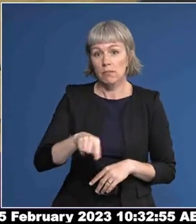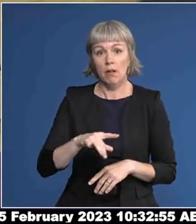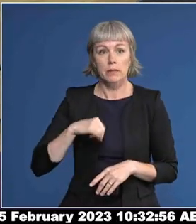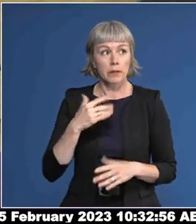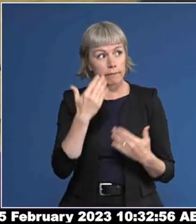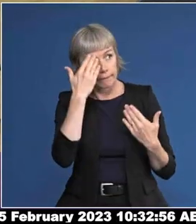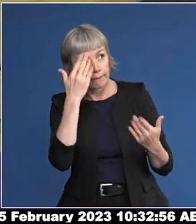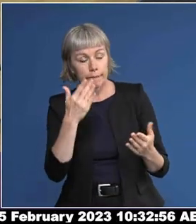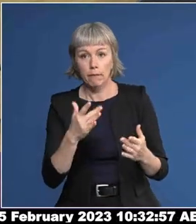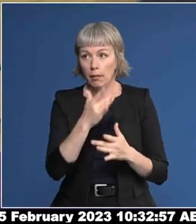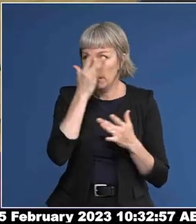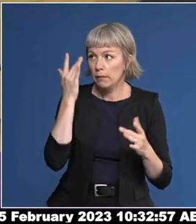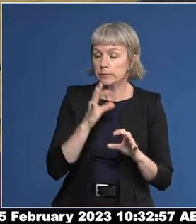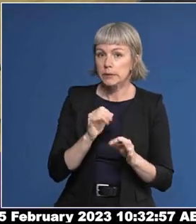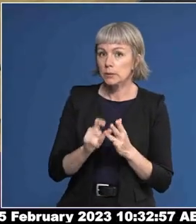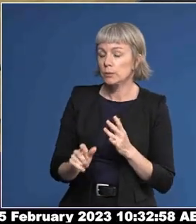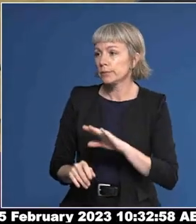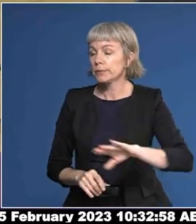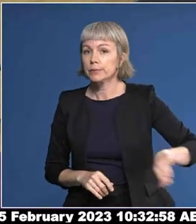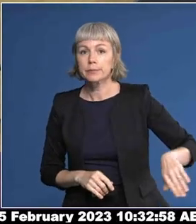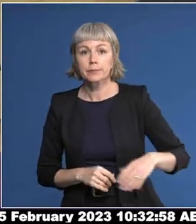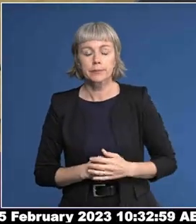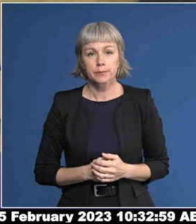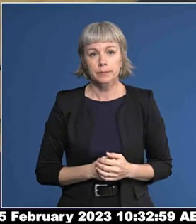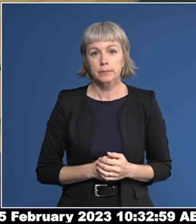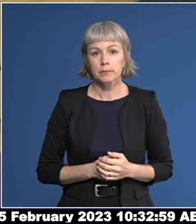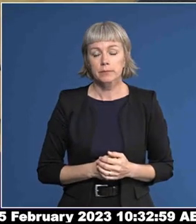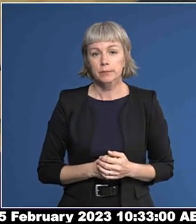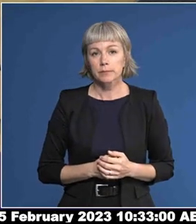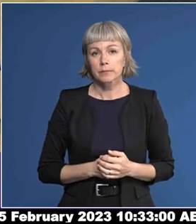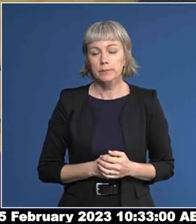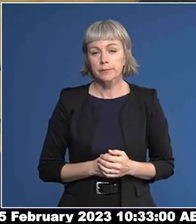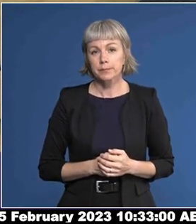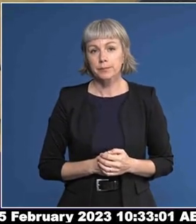Druitt program. And then I'm just going to paraphrase: that the staff could not always